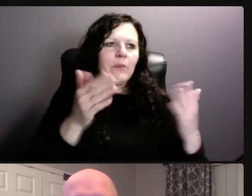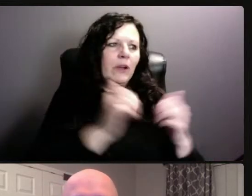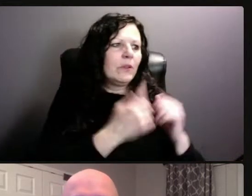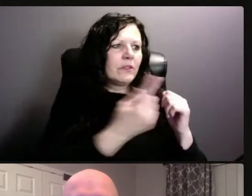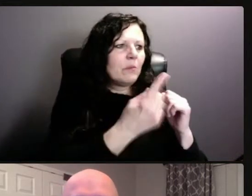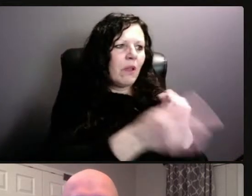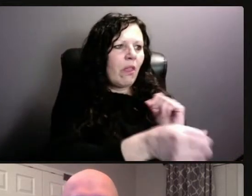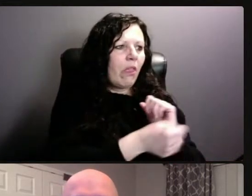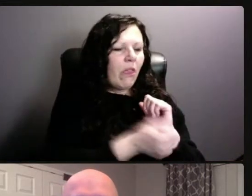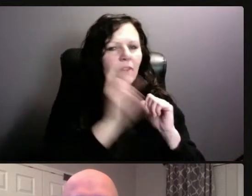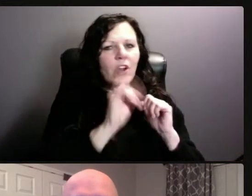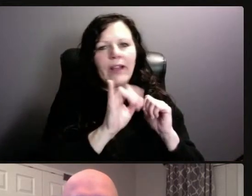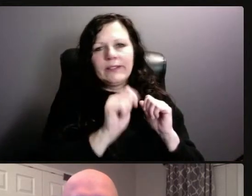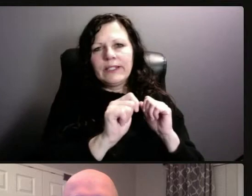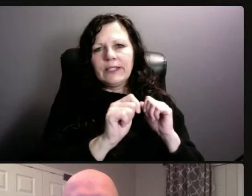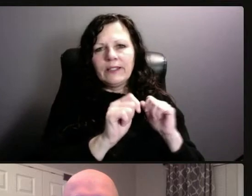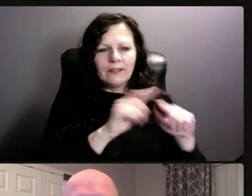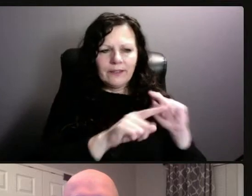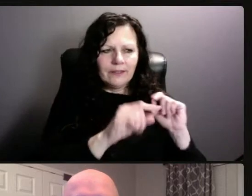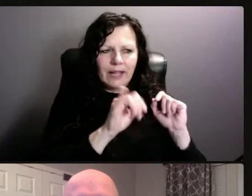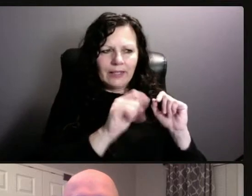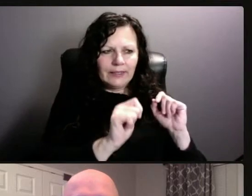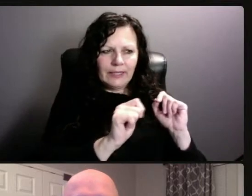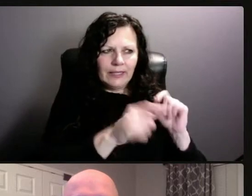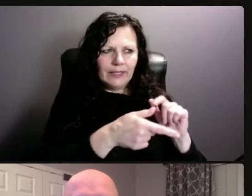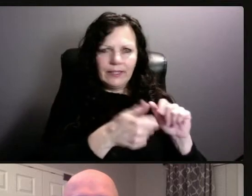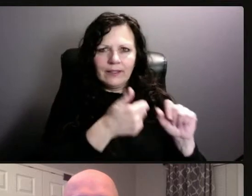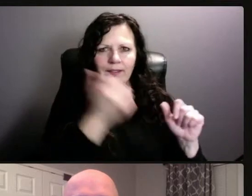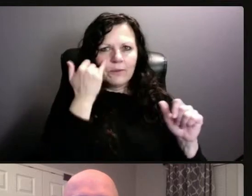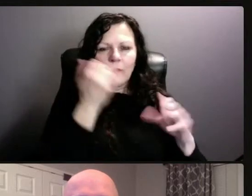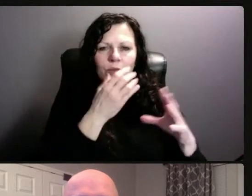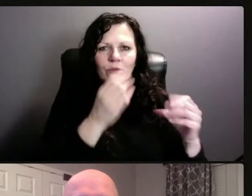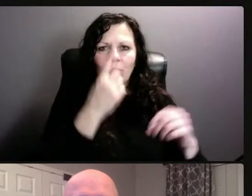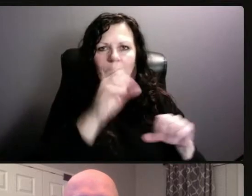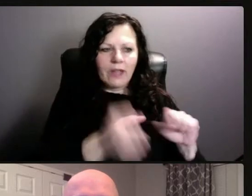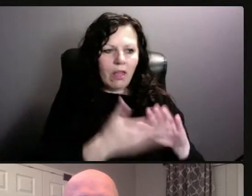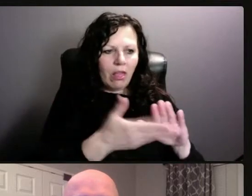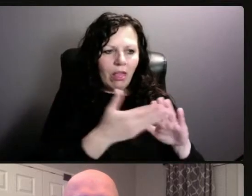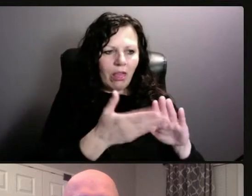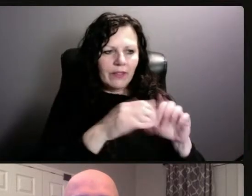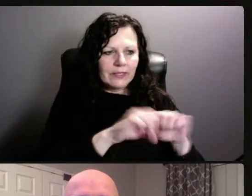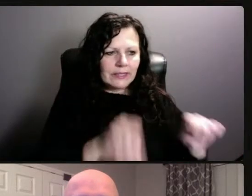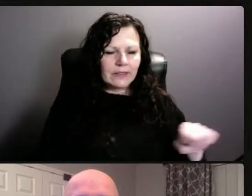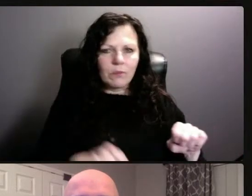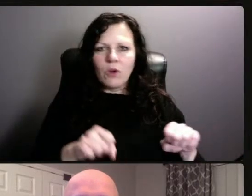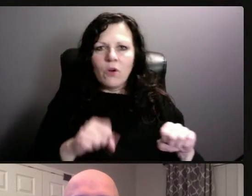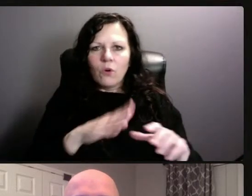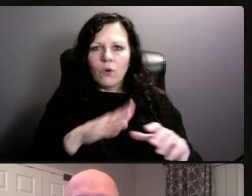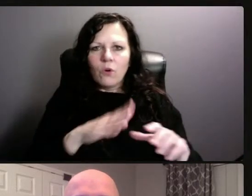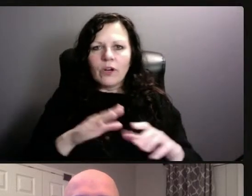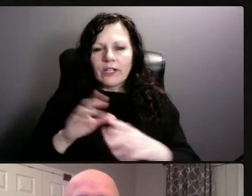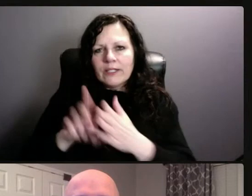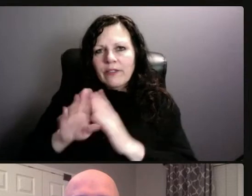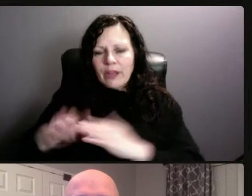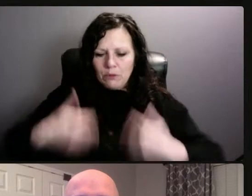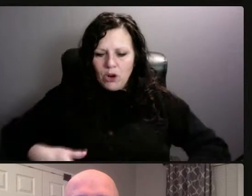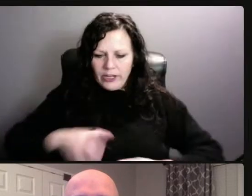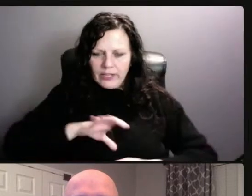BECAUSE IT'S EASIER. RIGHT. IT'S EASIER TO ADD A POLICE OFFICER THAN IT IS TO SAY WE